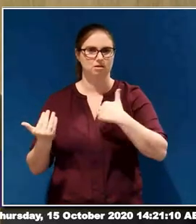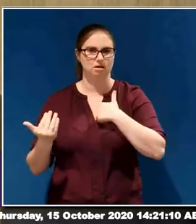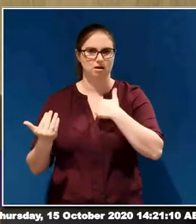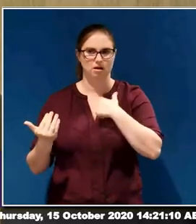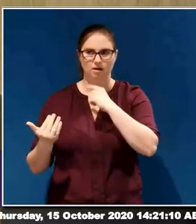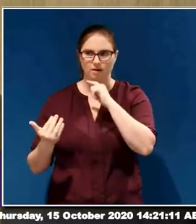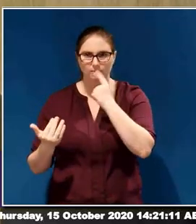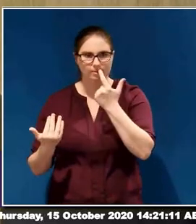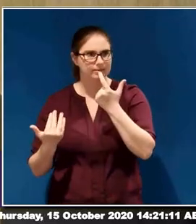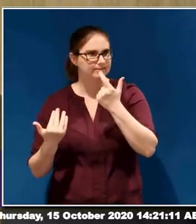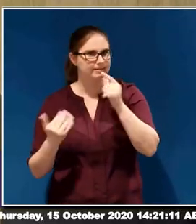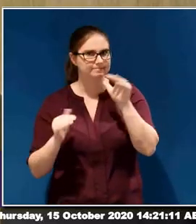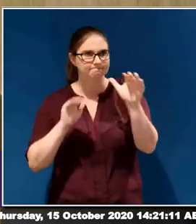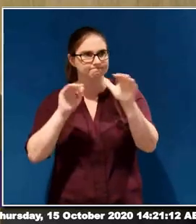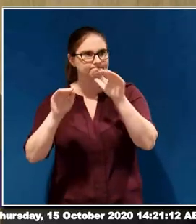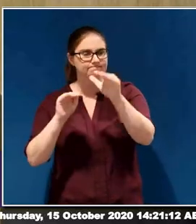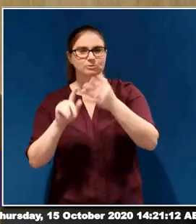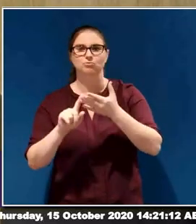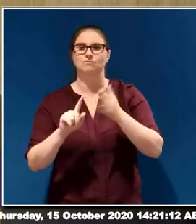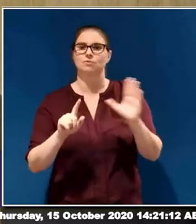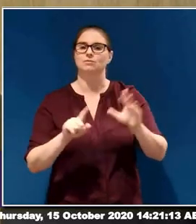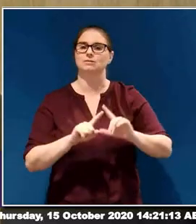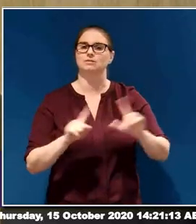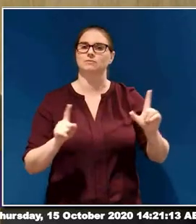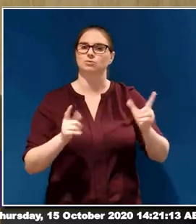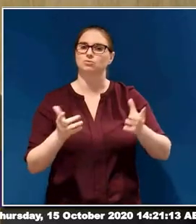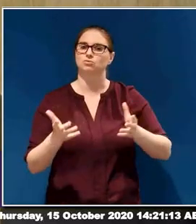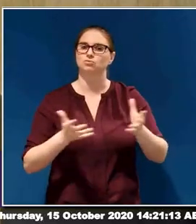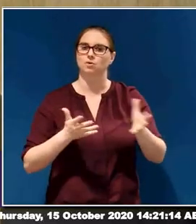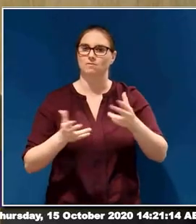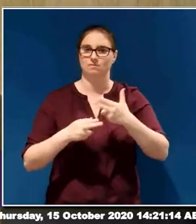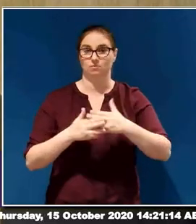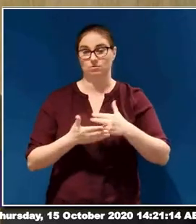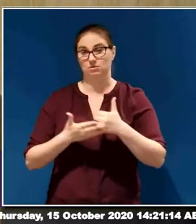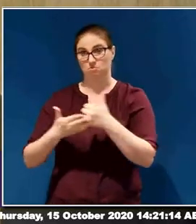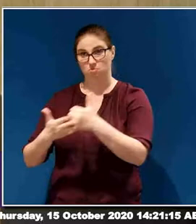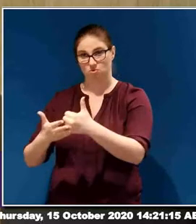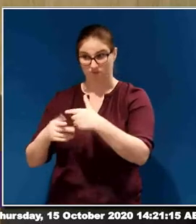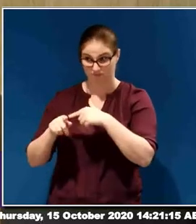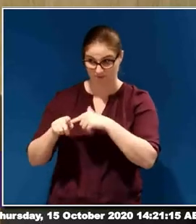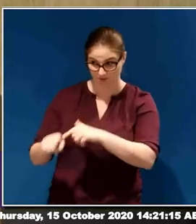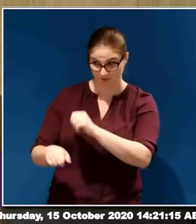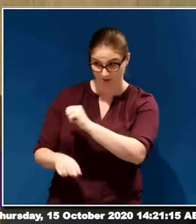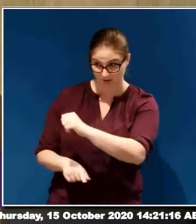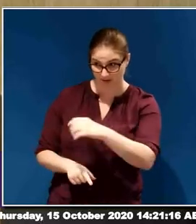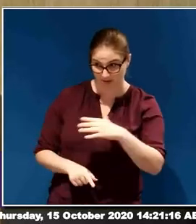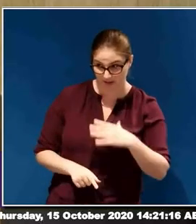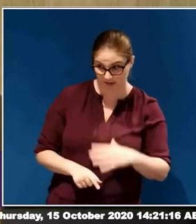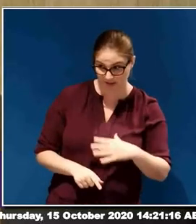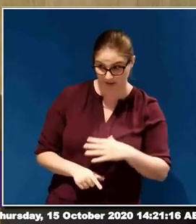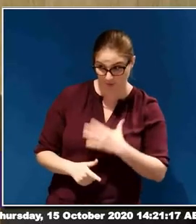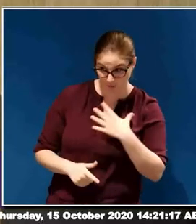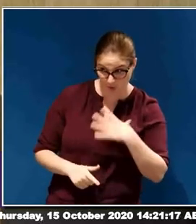and the student wanted that. So, yes, after the 20 days we would look at what the school,